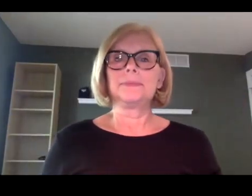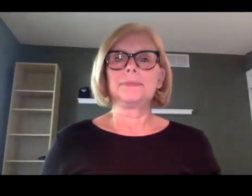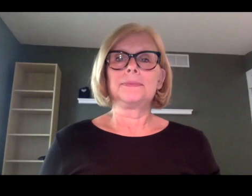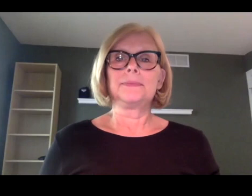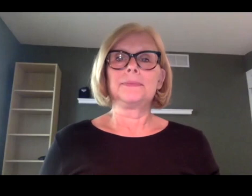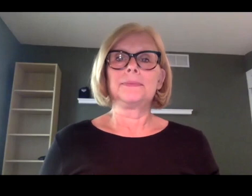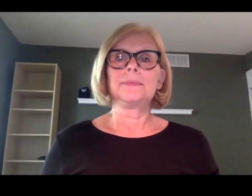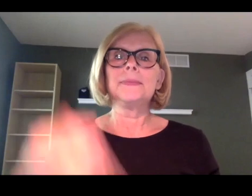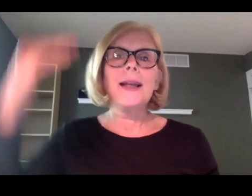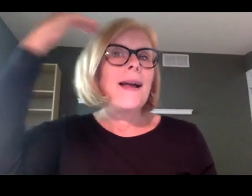Head.